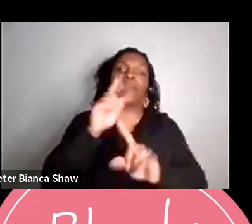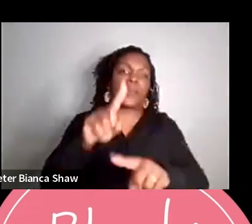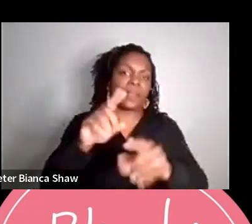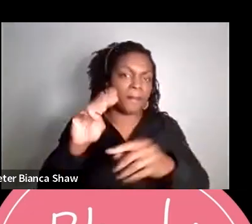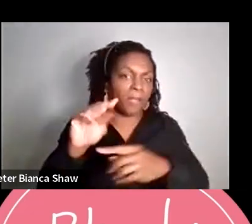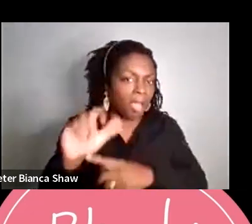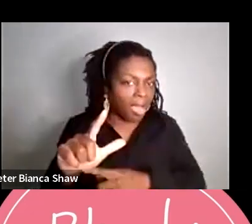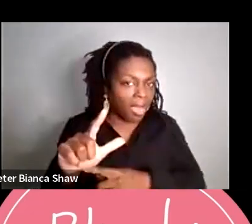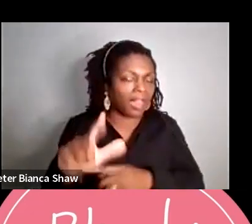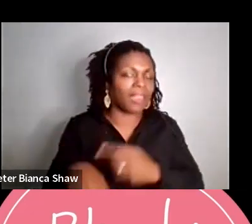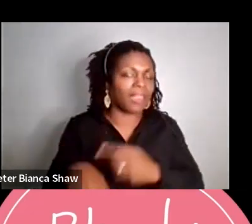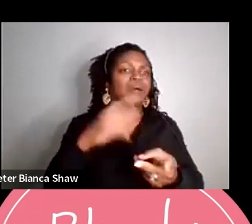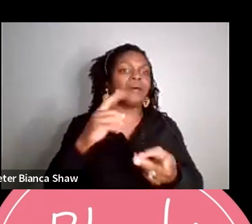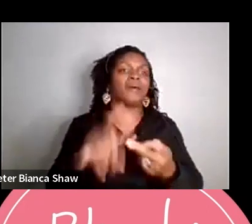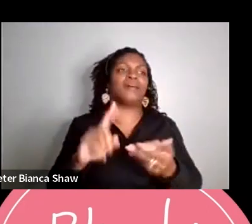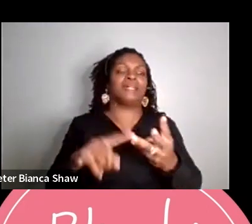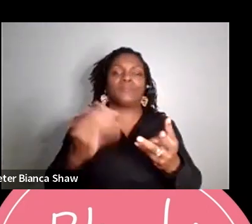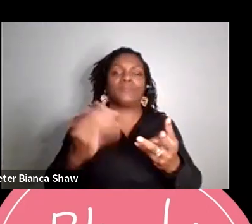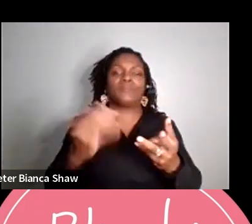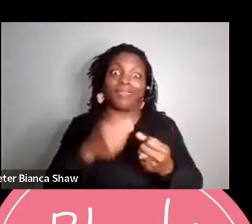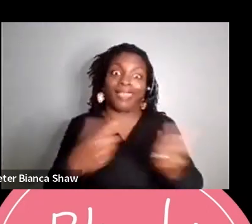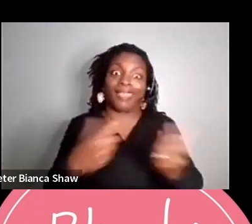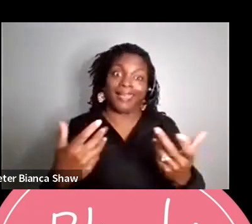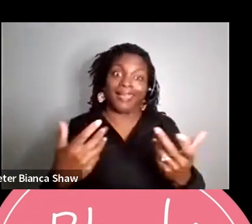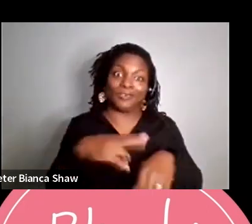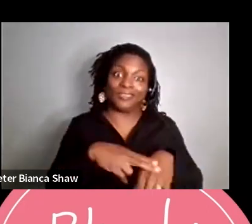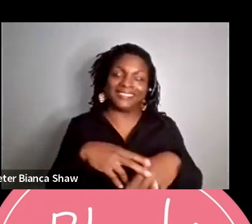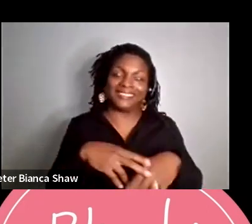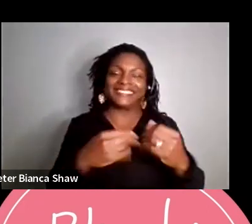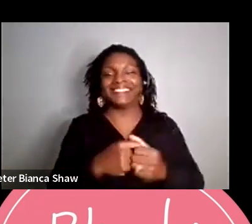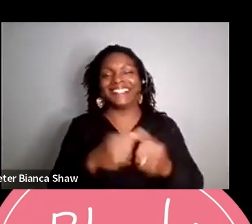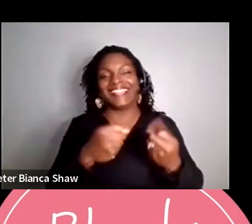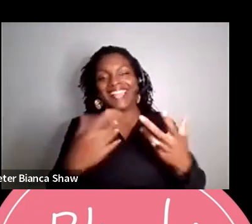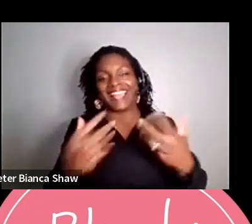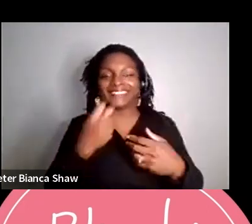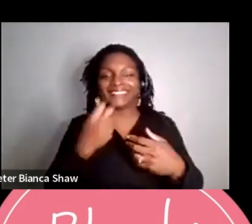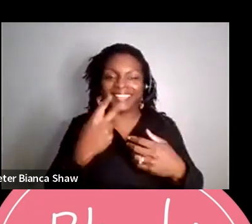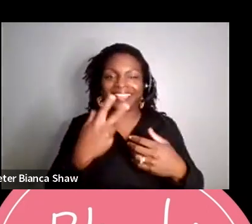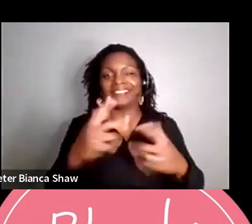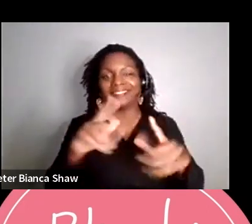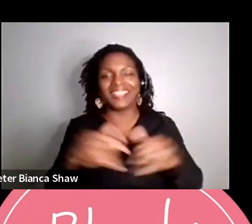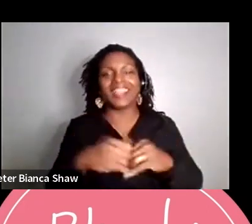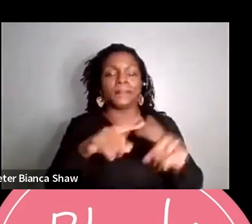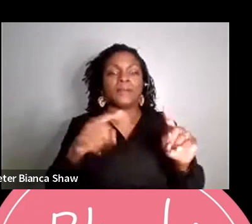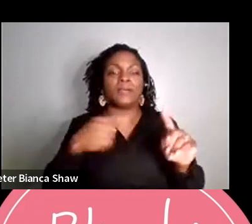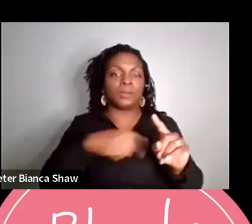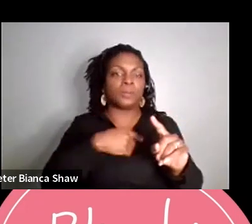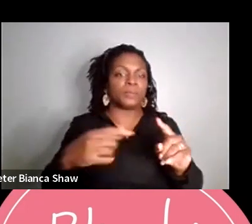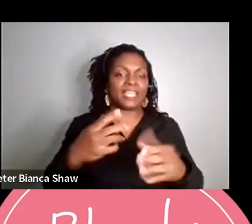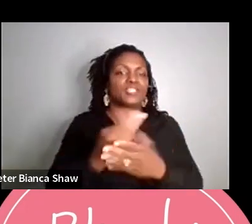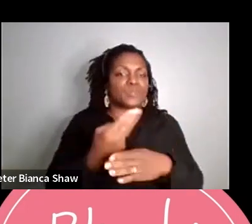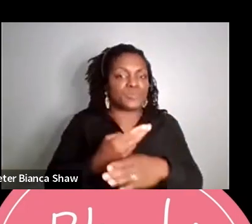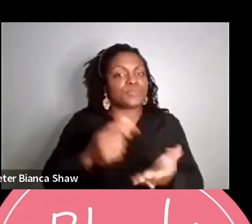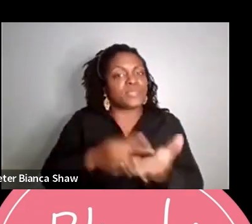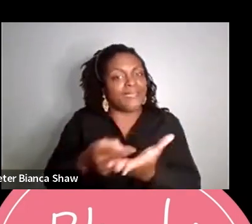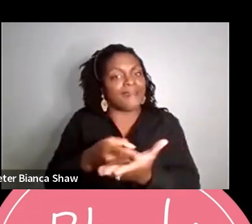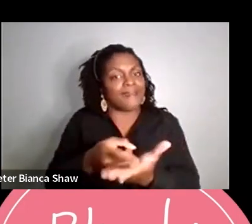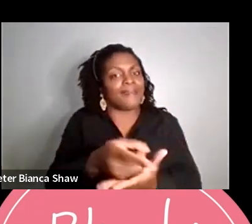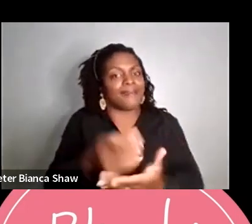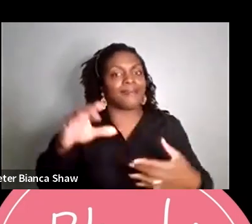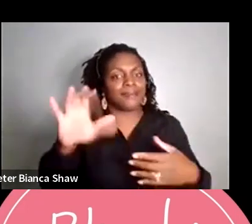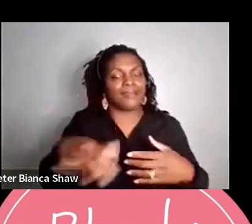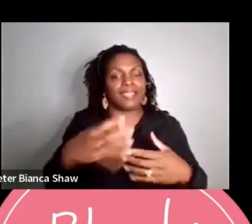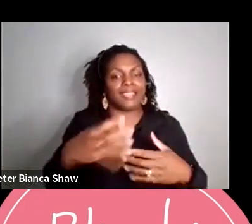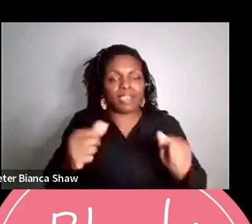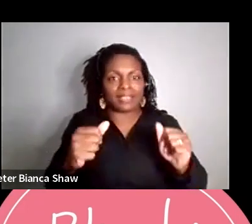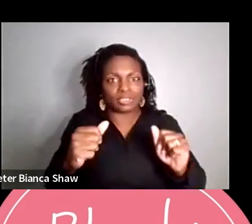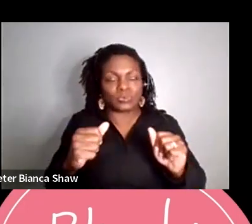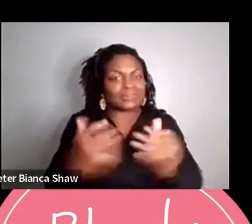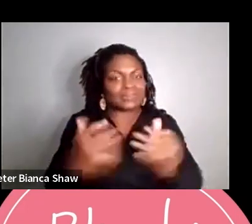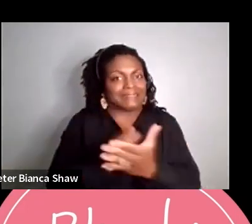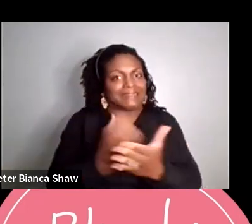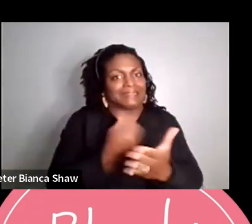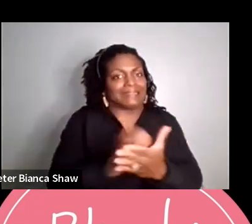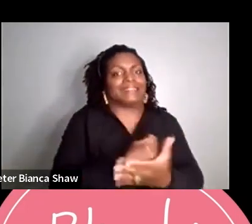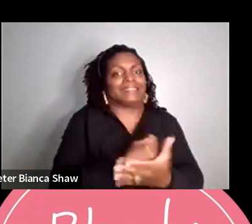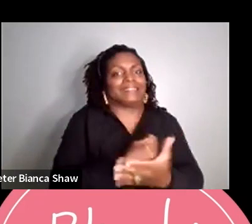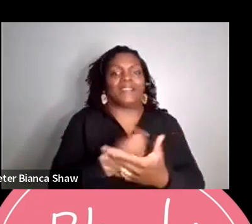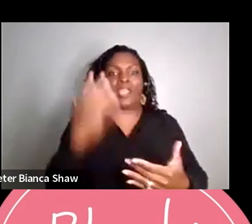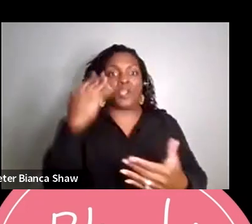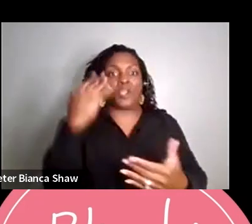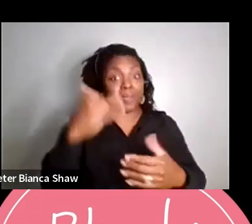We did eat a lot. We had lots of treats and all kinds of stuff, but but really we were able to use our cane skills and kind of cram everything in, because you know, these are these are campers from all over the state and some of